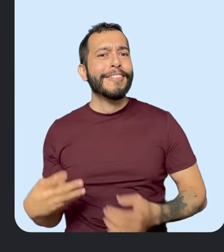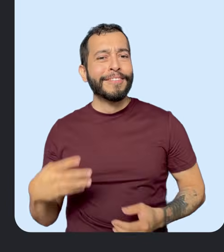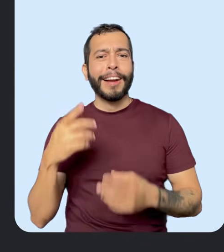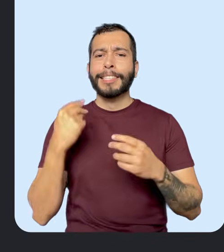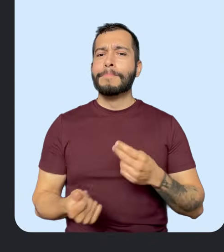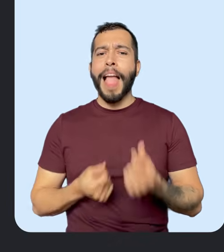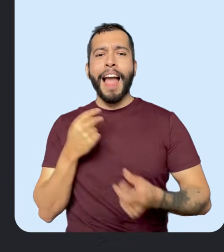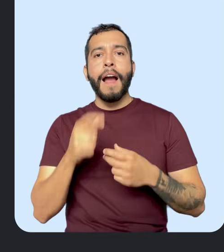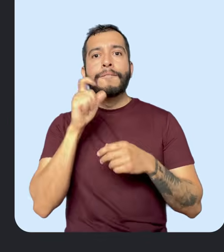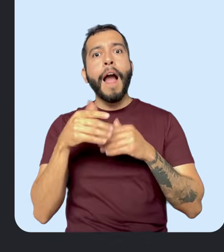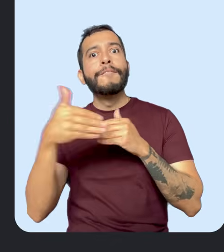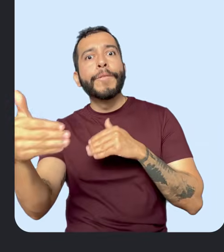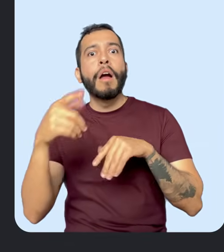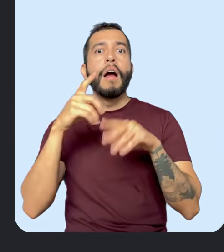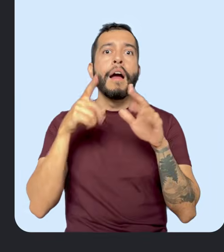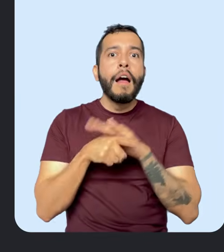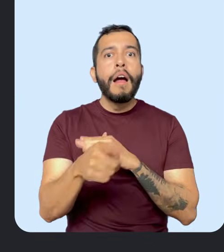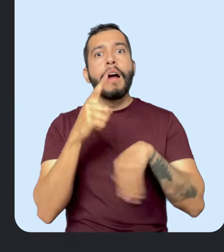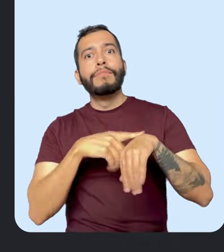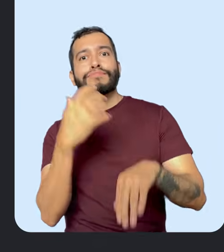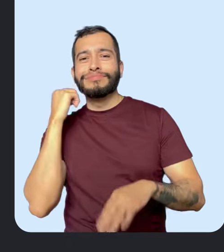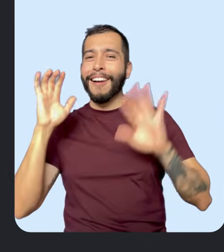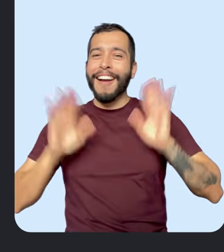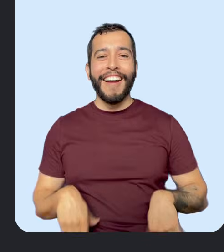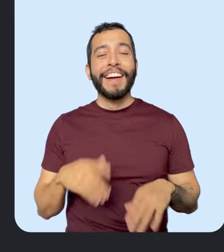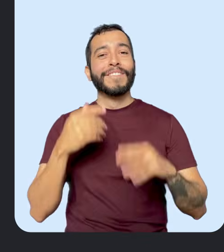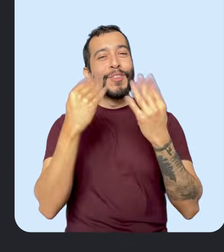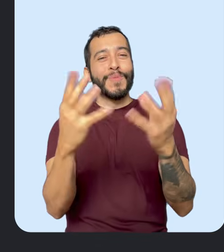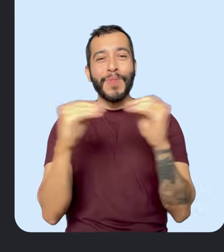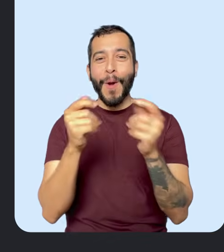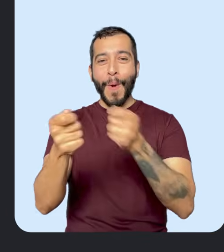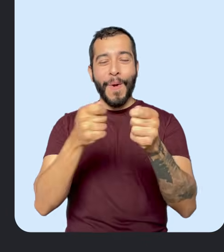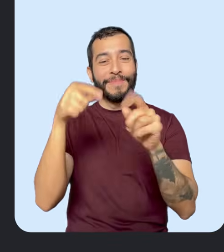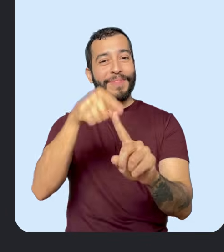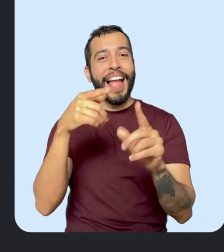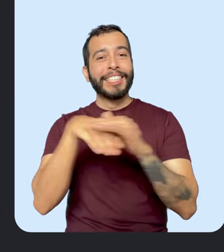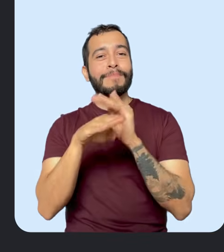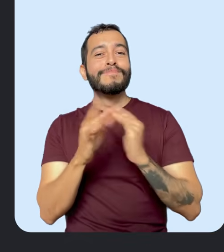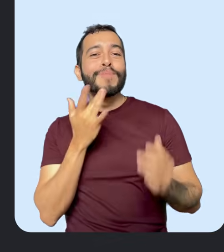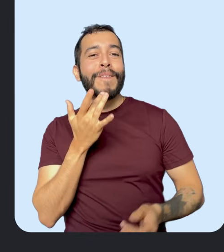on demand instead of after time consuming navigation. And we've granted more control over accessibility preferences